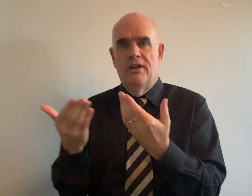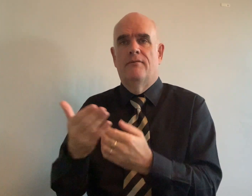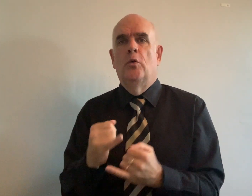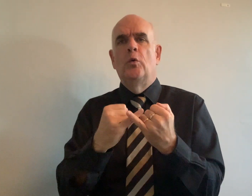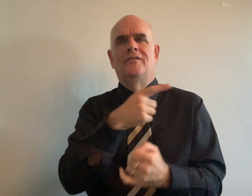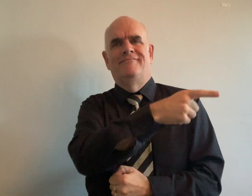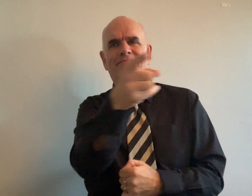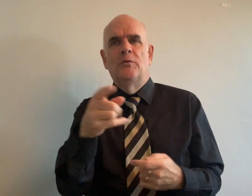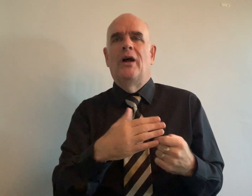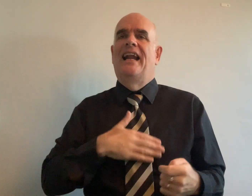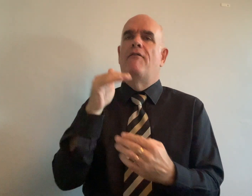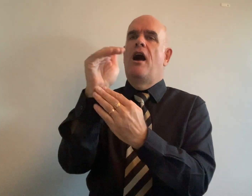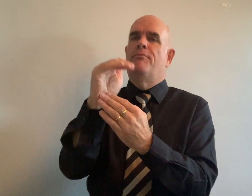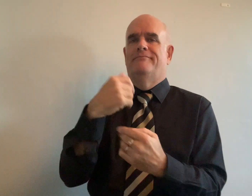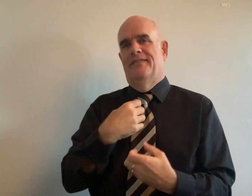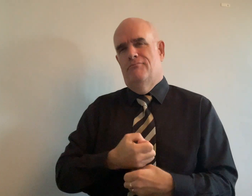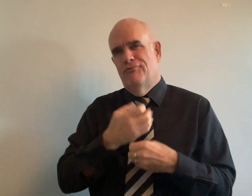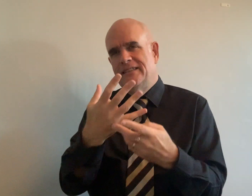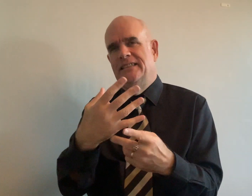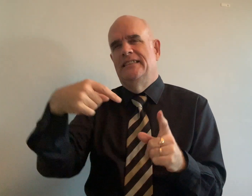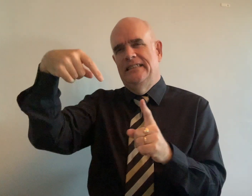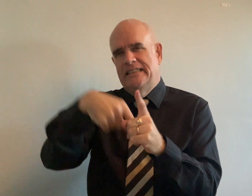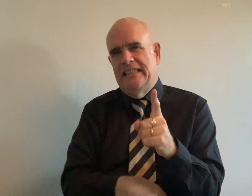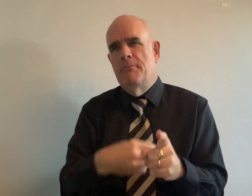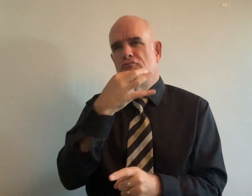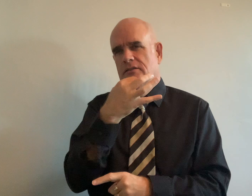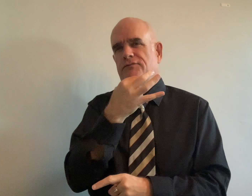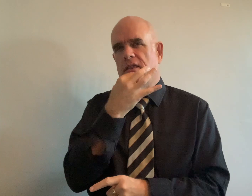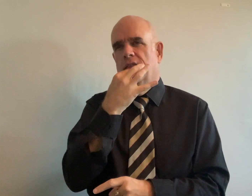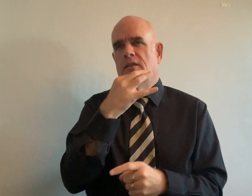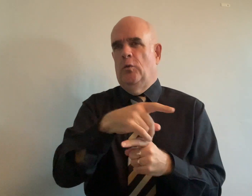at this time of great need. To those of you abroad may I express again how